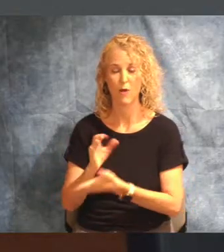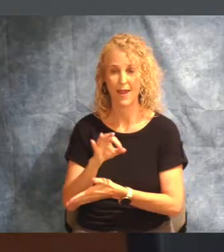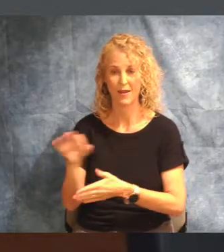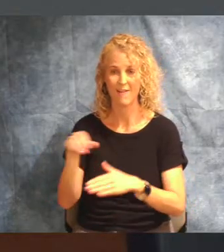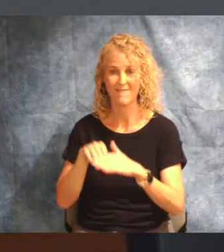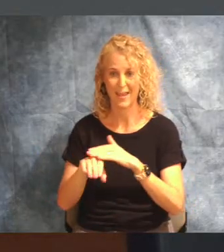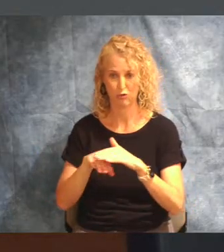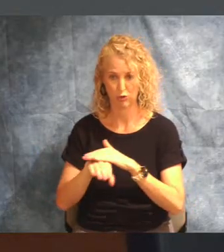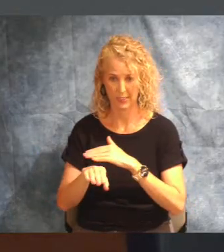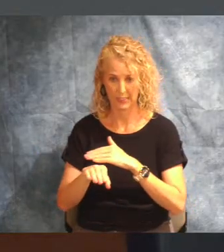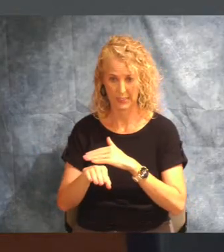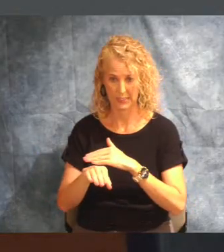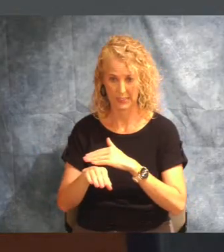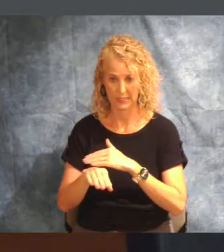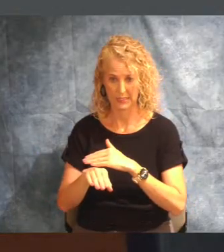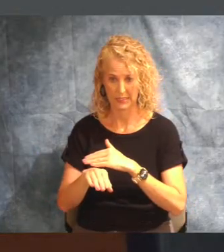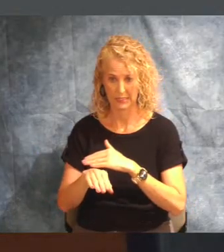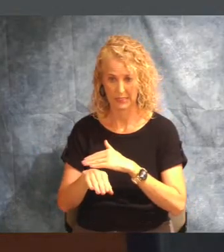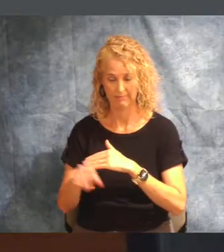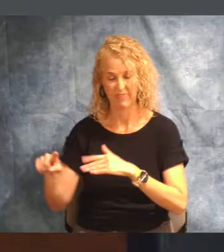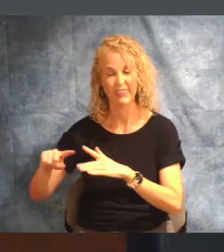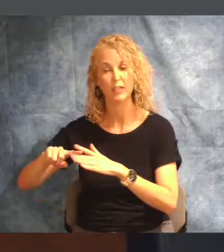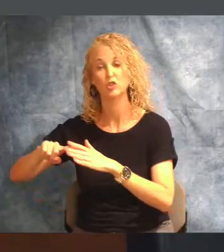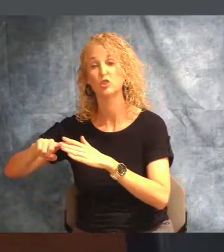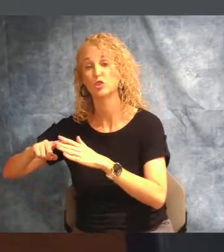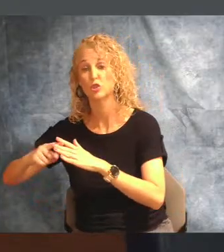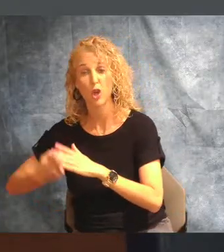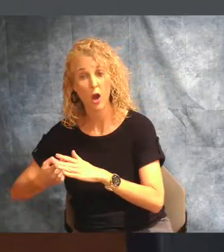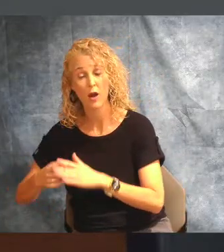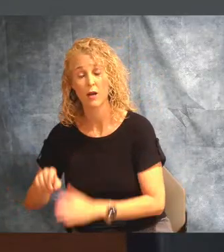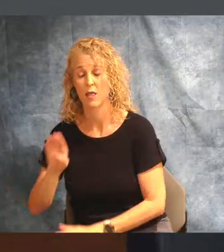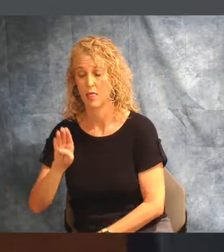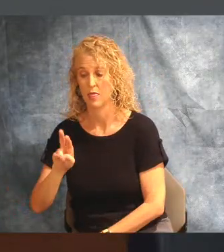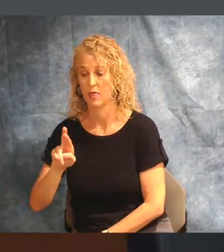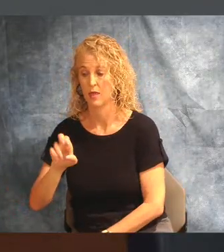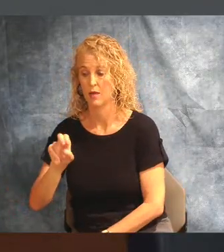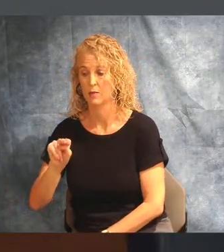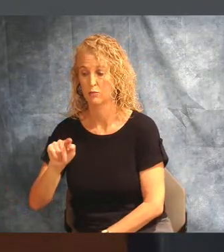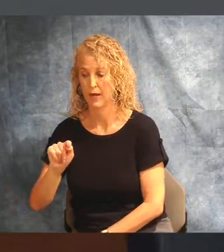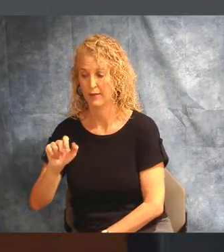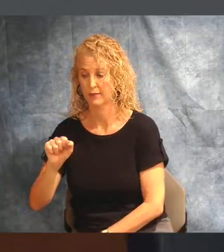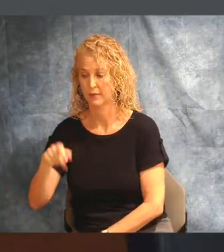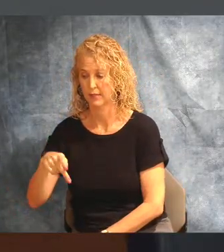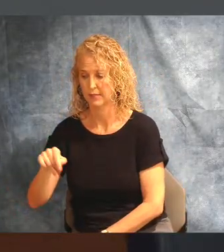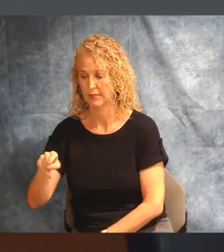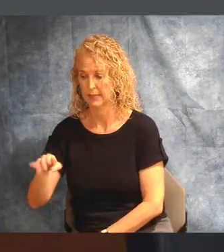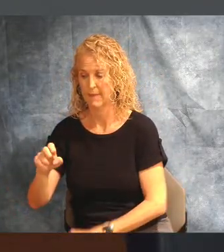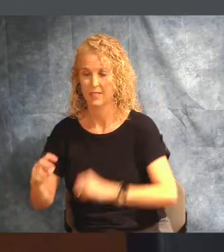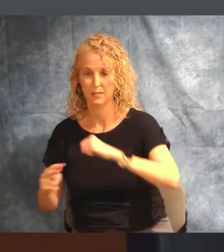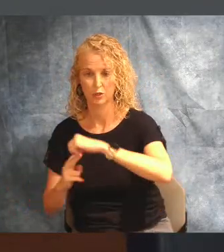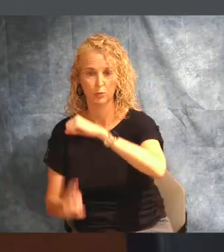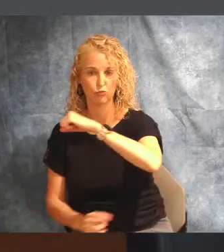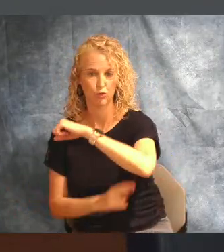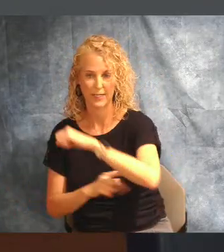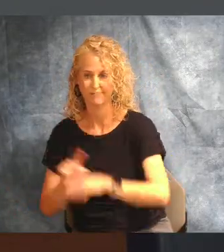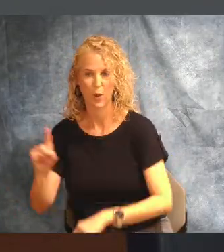ODOT as they do begin work on the Brent Spence Bridge project. it's just a $1 right of entry.